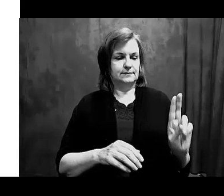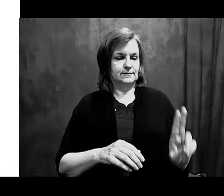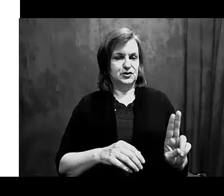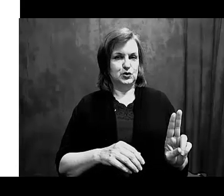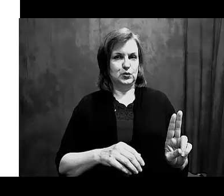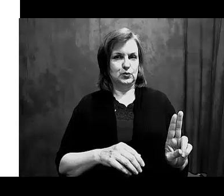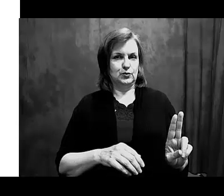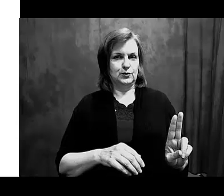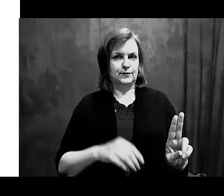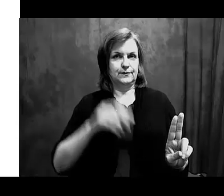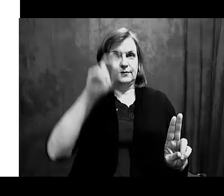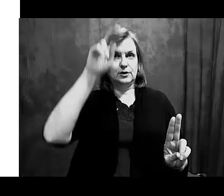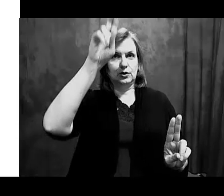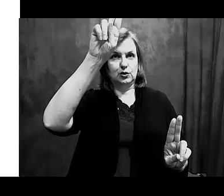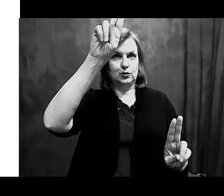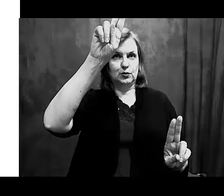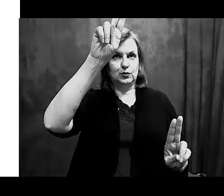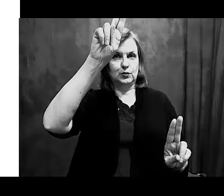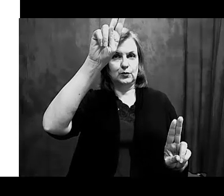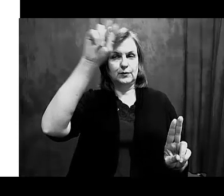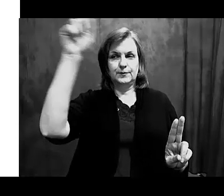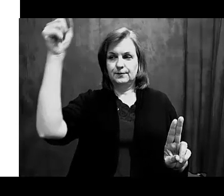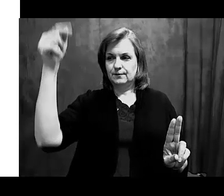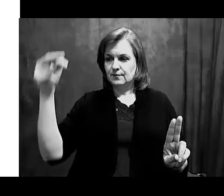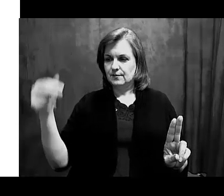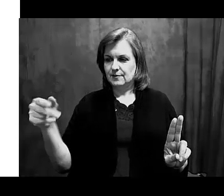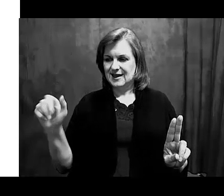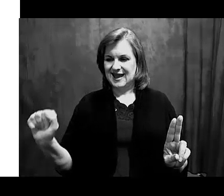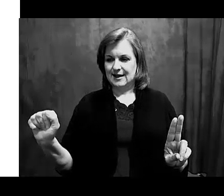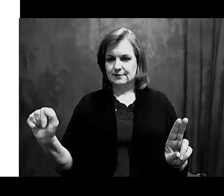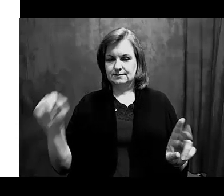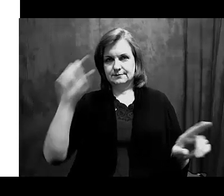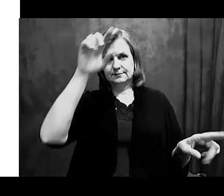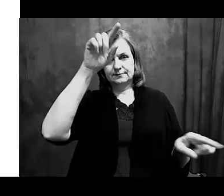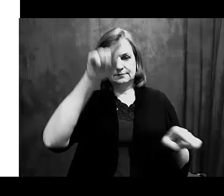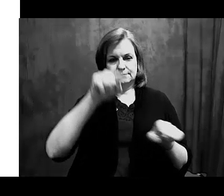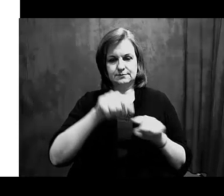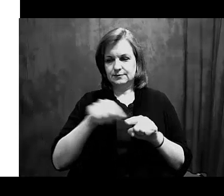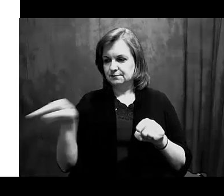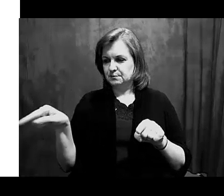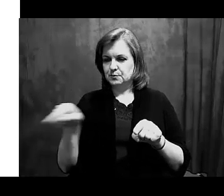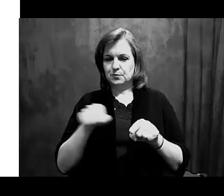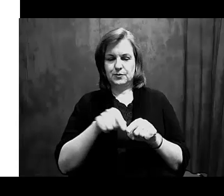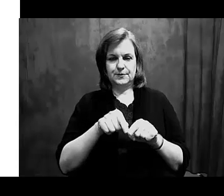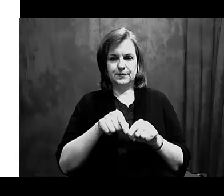U A